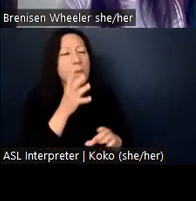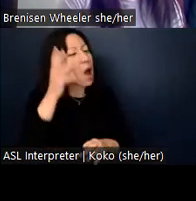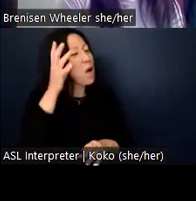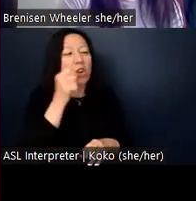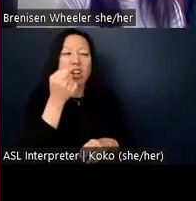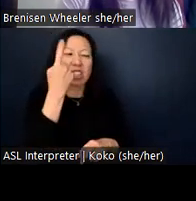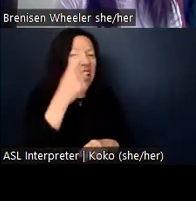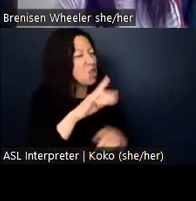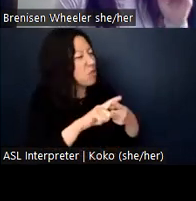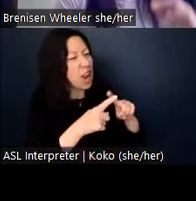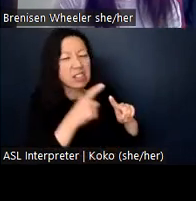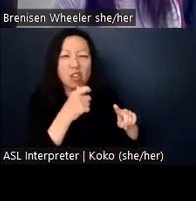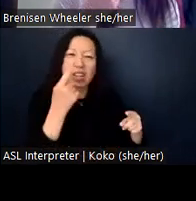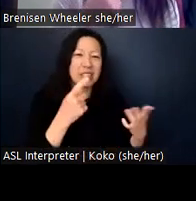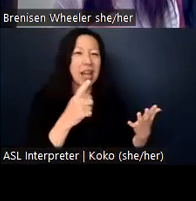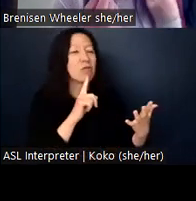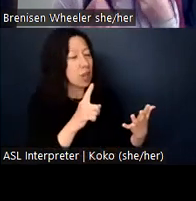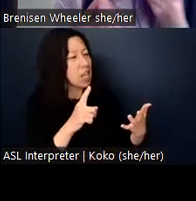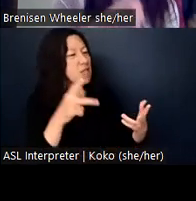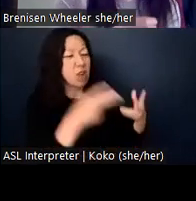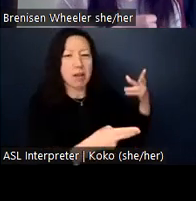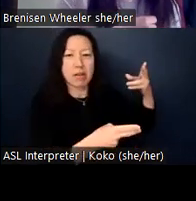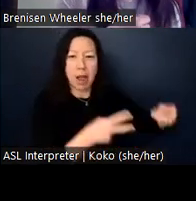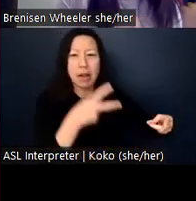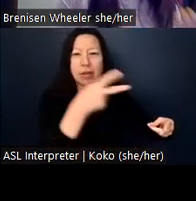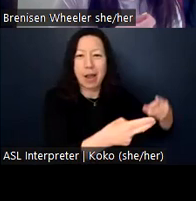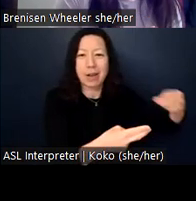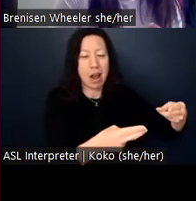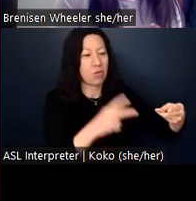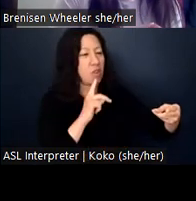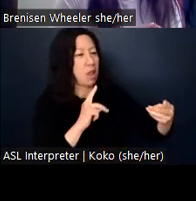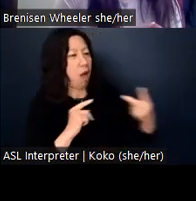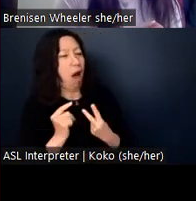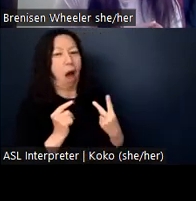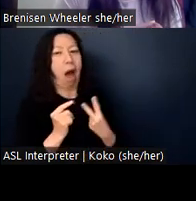with, and it becomes a very much like a Us. 12:26:01 Versus them mentality, and putting